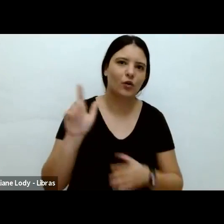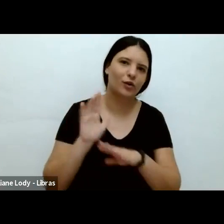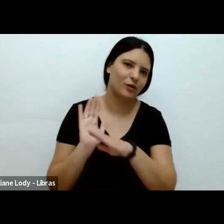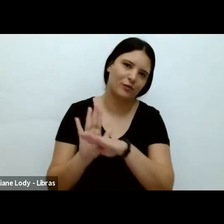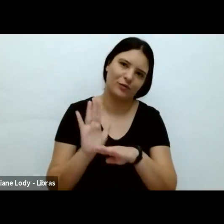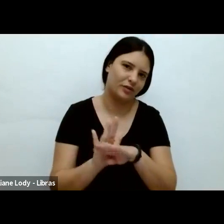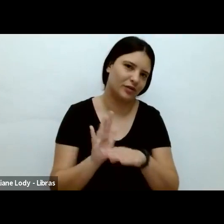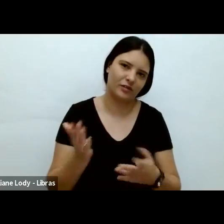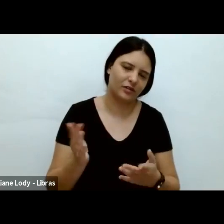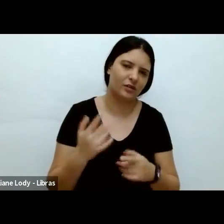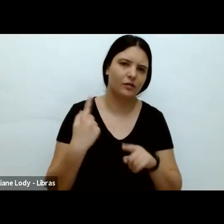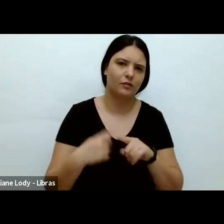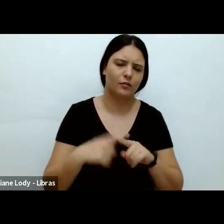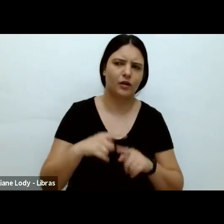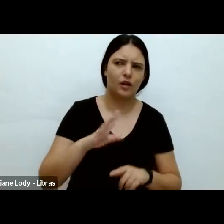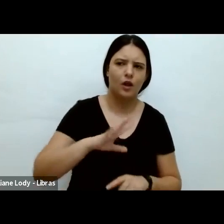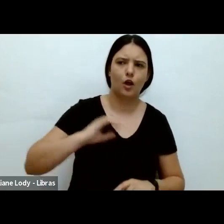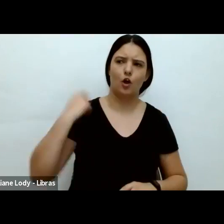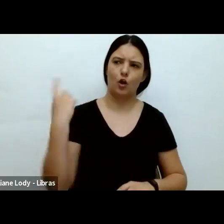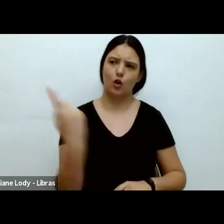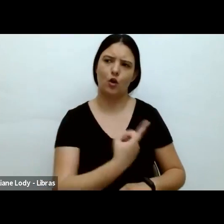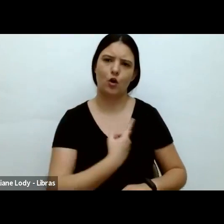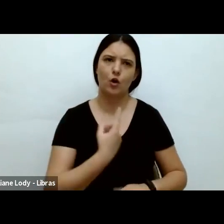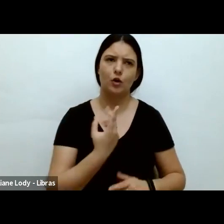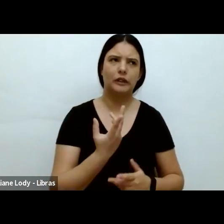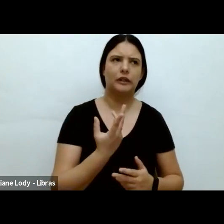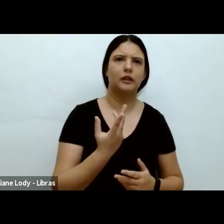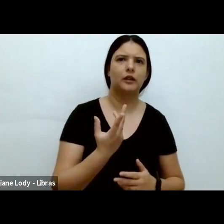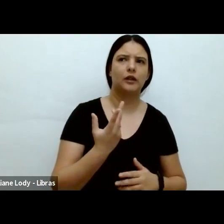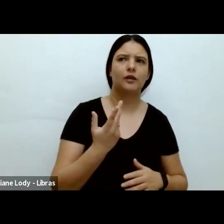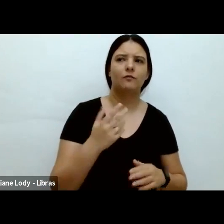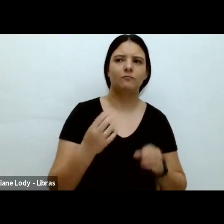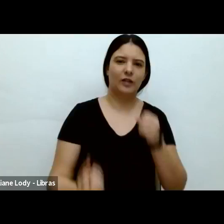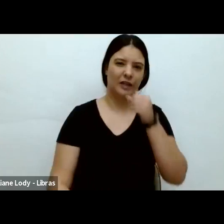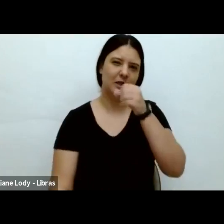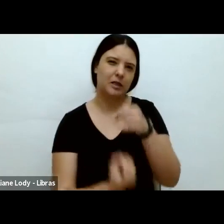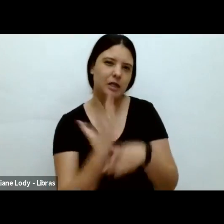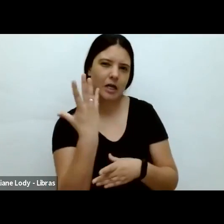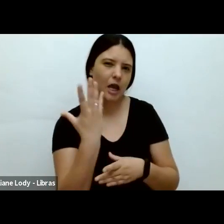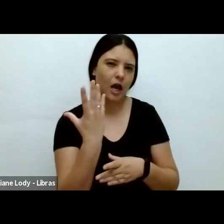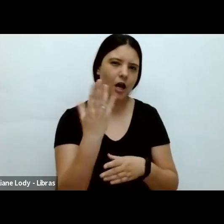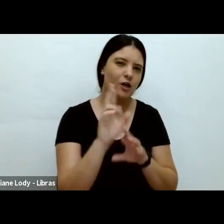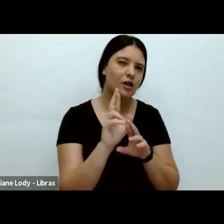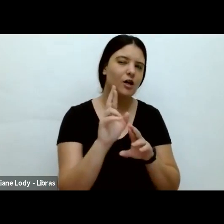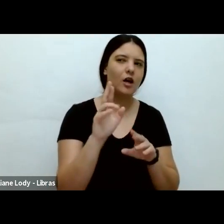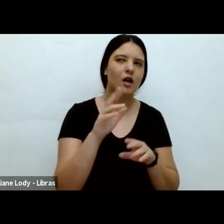that this. differences. play any play an important role to